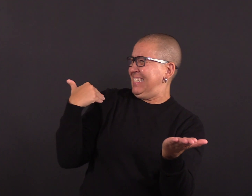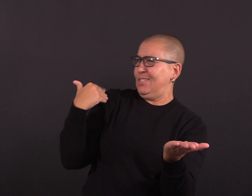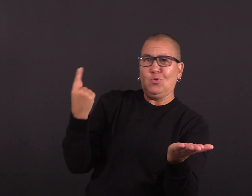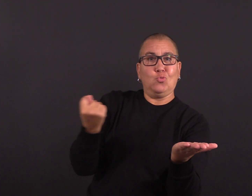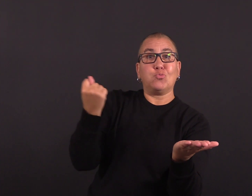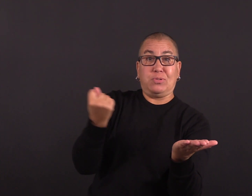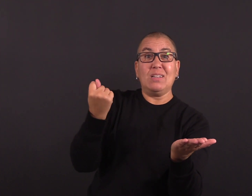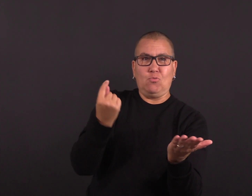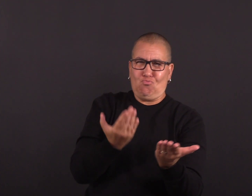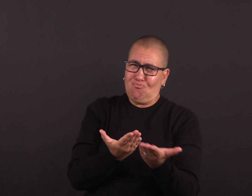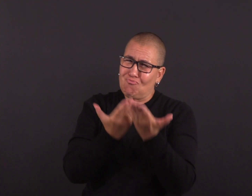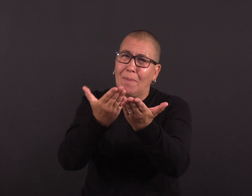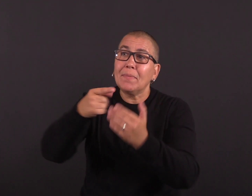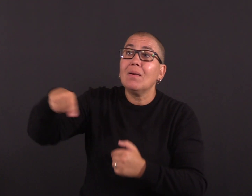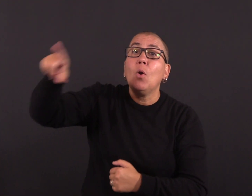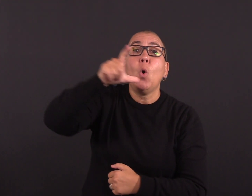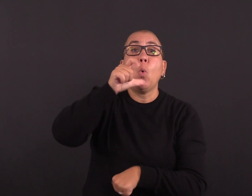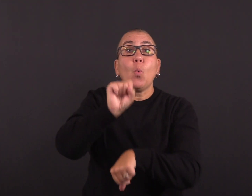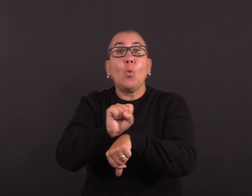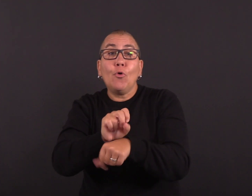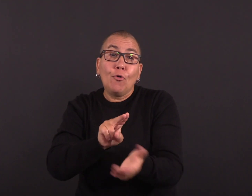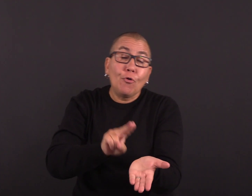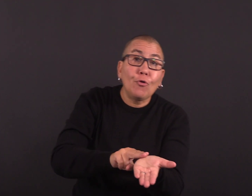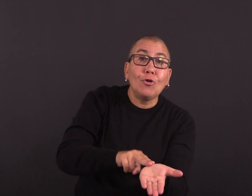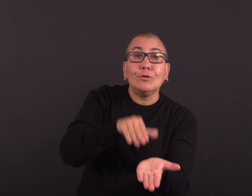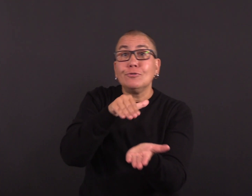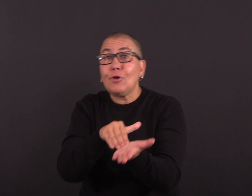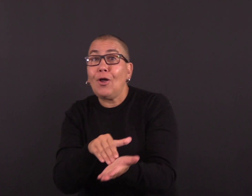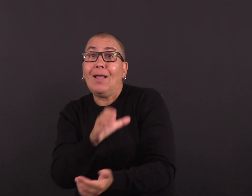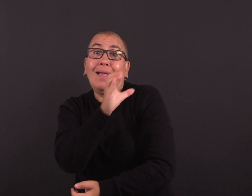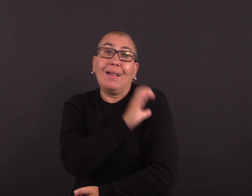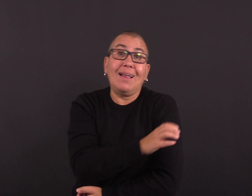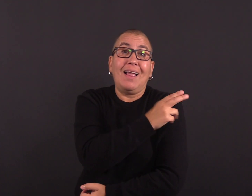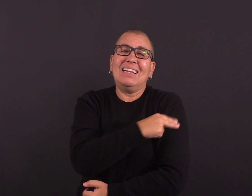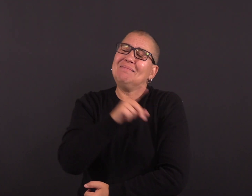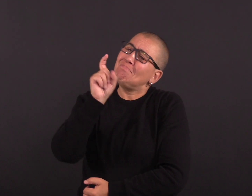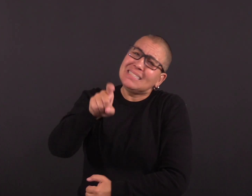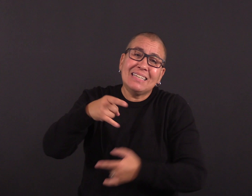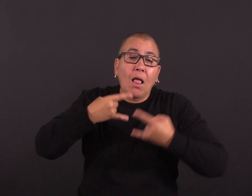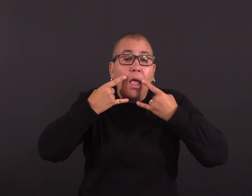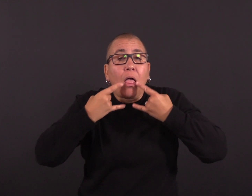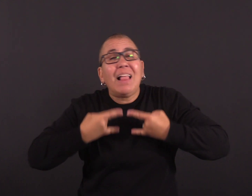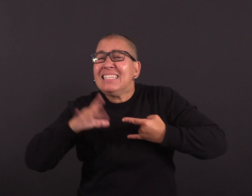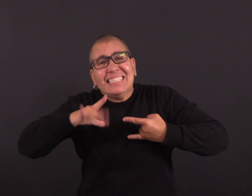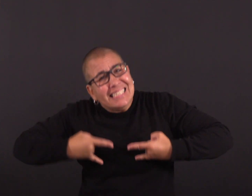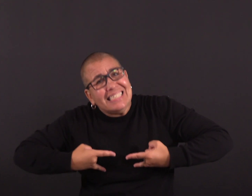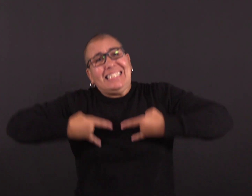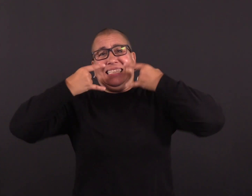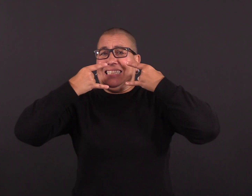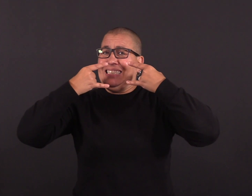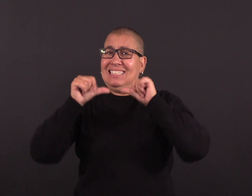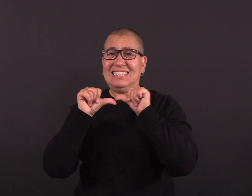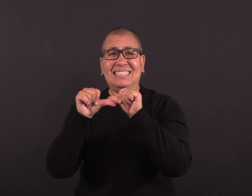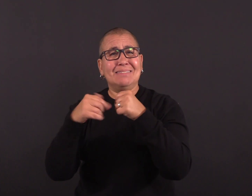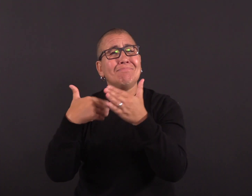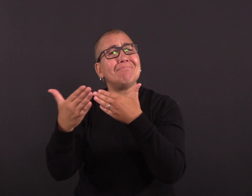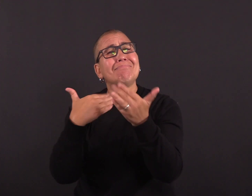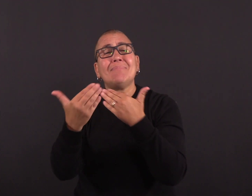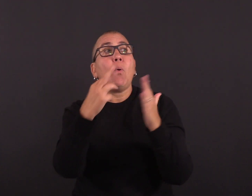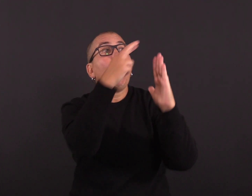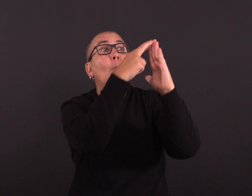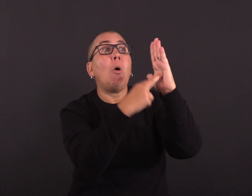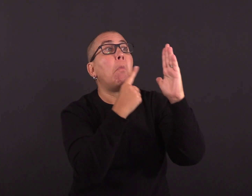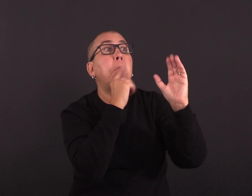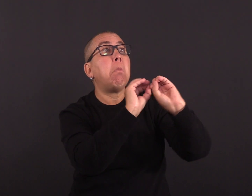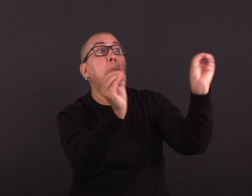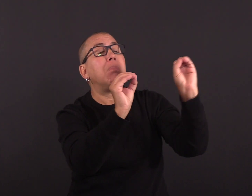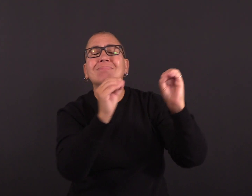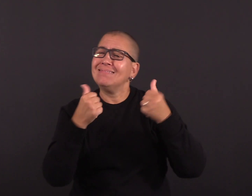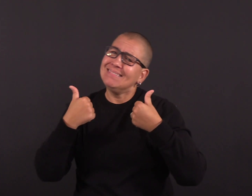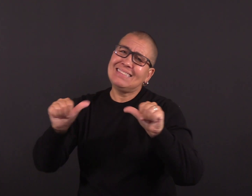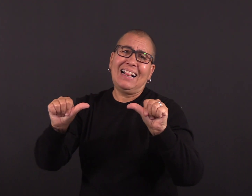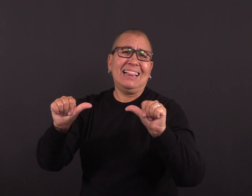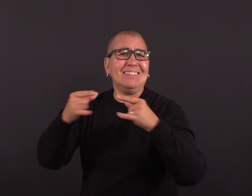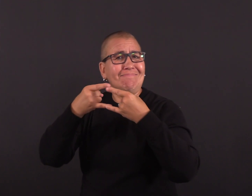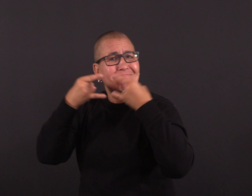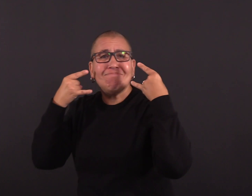the Annals of Internal Medicine. Are Americans in the mood for masks?